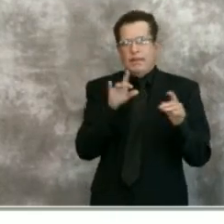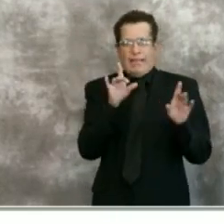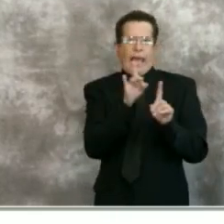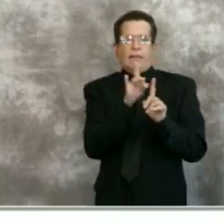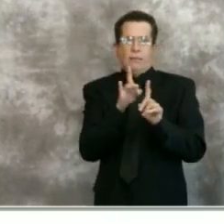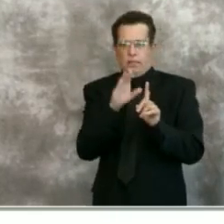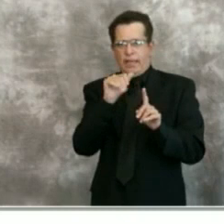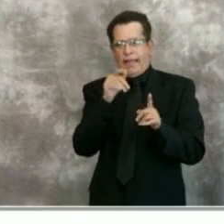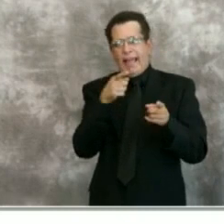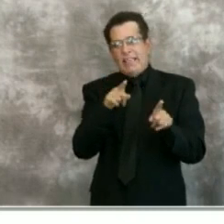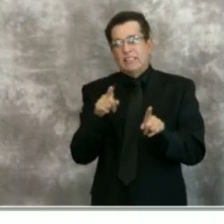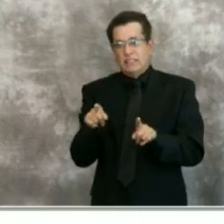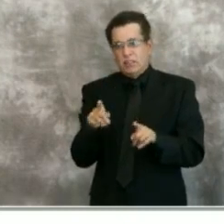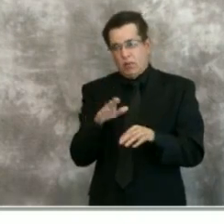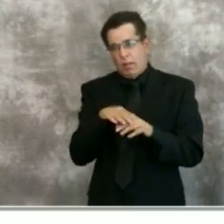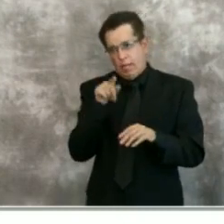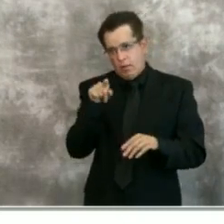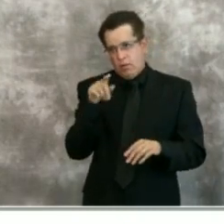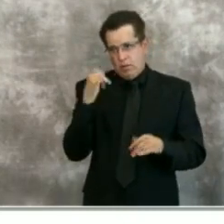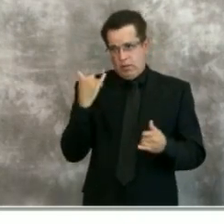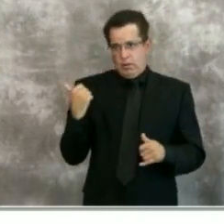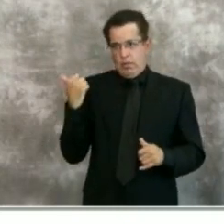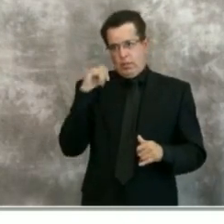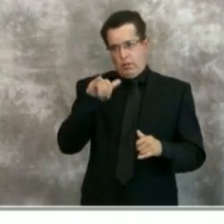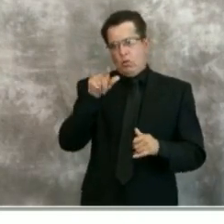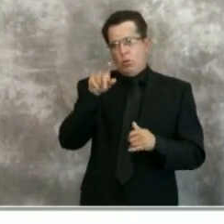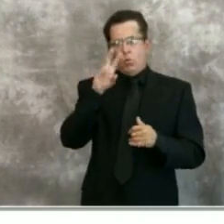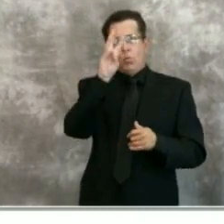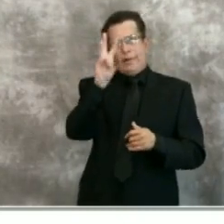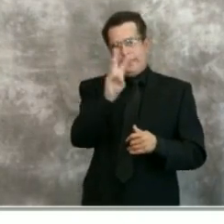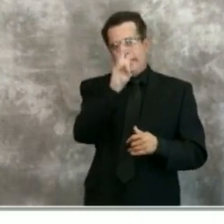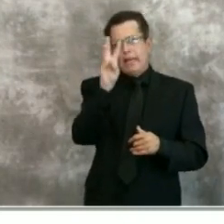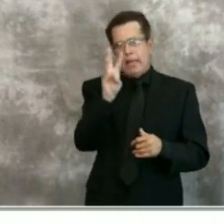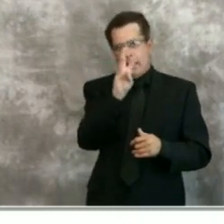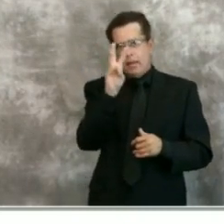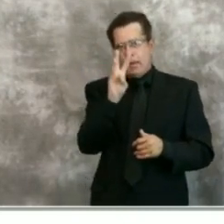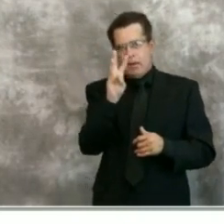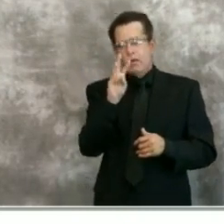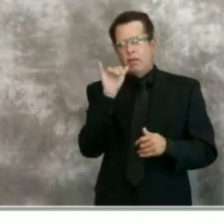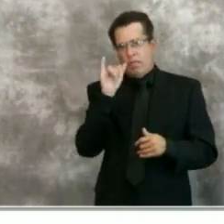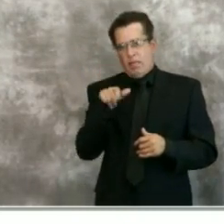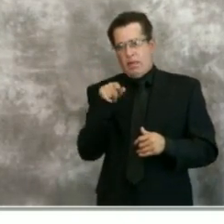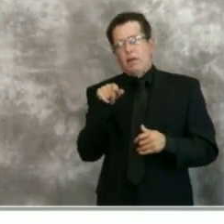17TH. 4 NEW CASES, WE HAD 3,743. TOTAL NUMBER OF CASES.